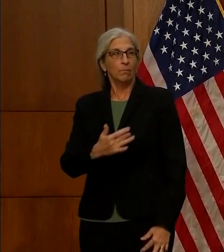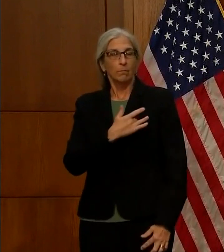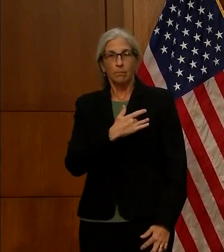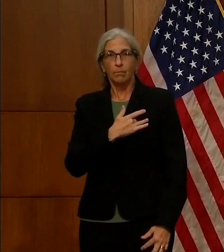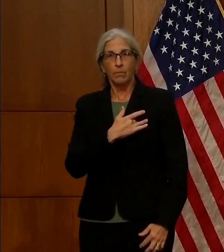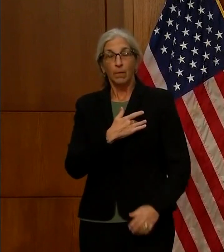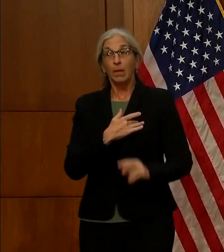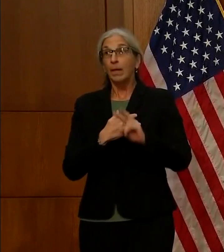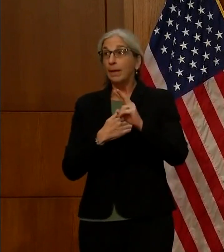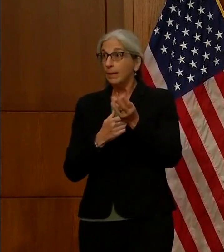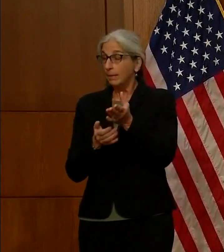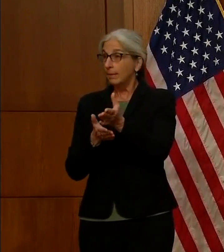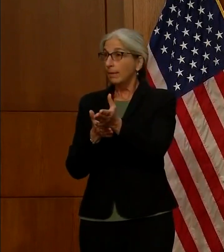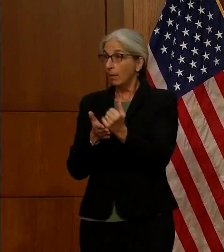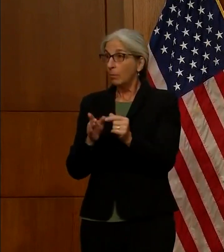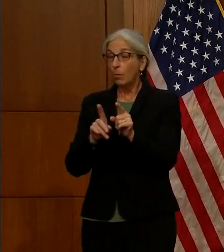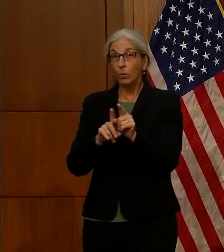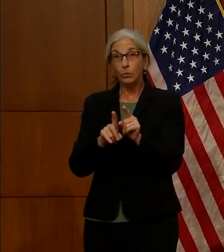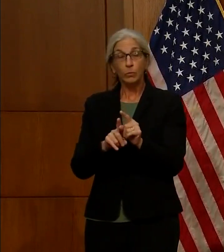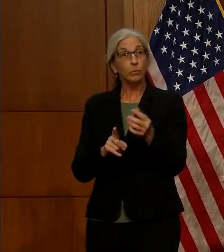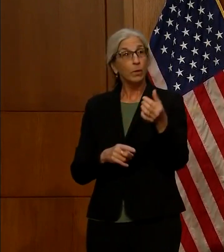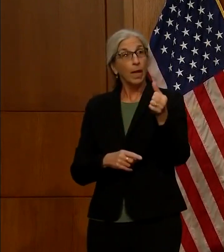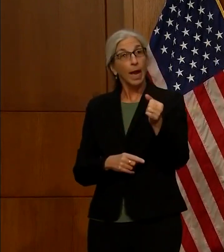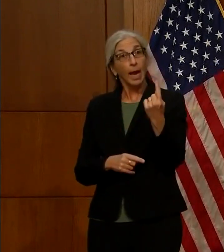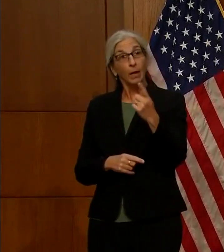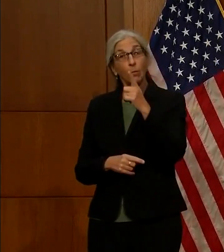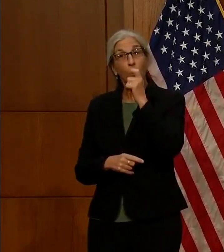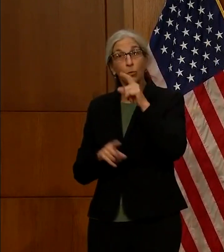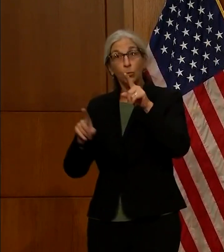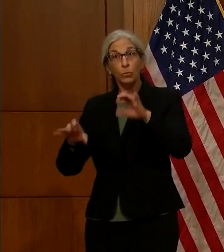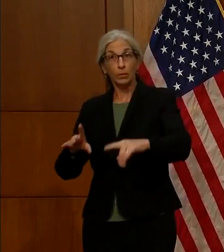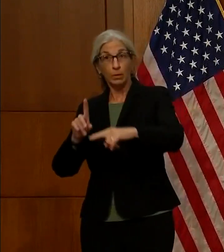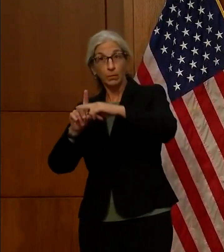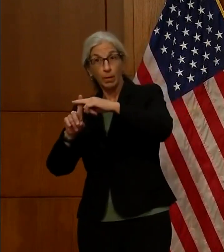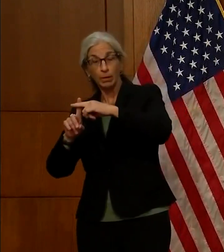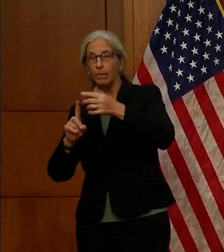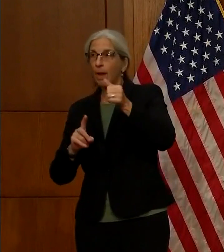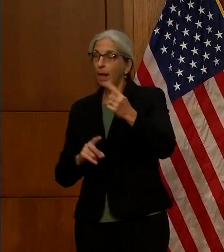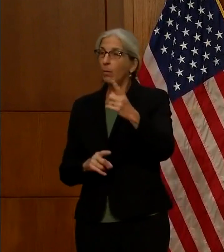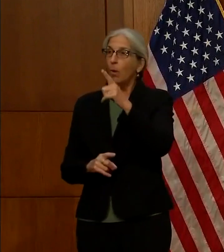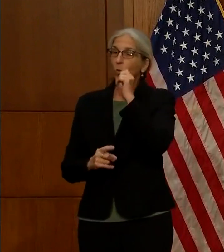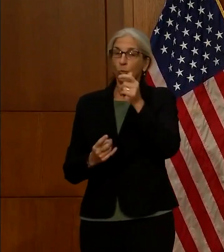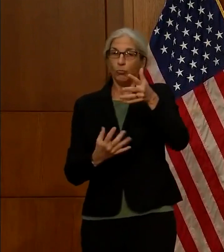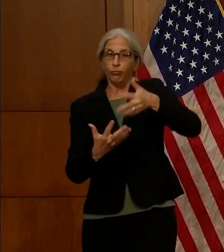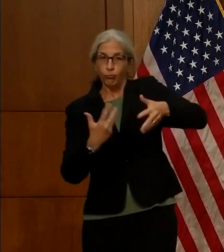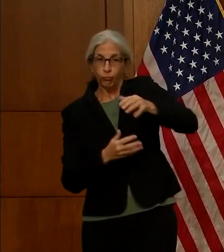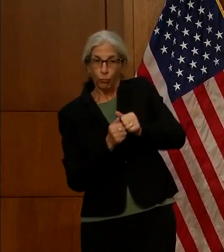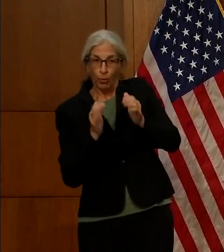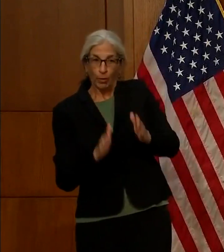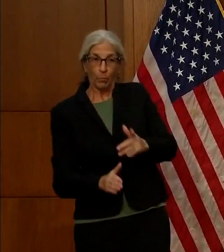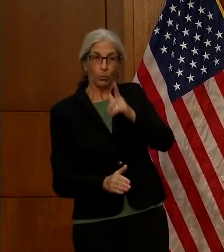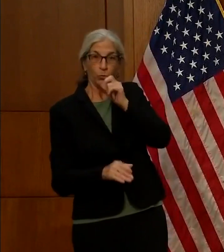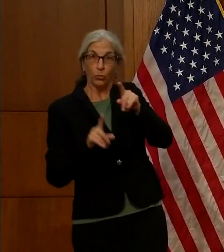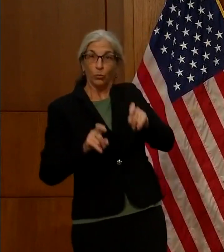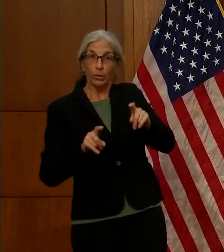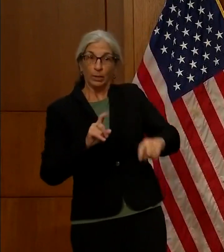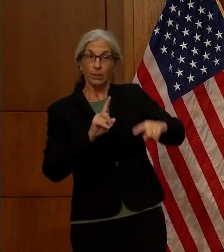SO THE- THAT. BOTHERS ME THE SECOND PART OF IT IS THAT ANYBODY THAT TEST POSITIVE OR